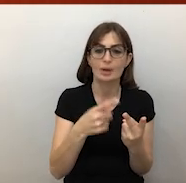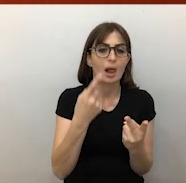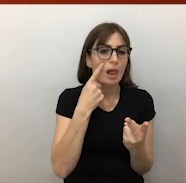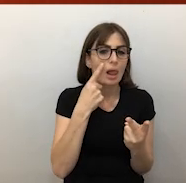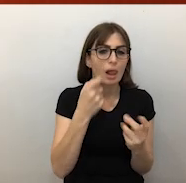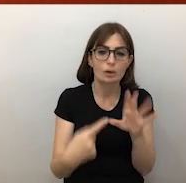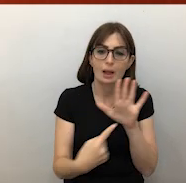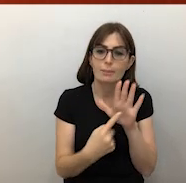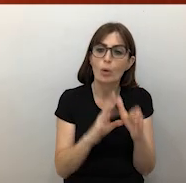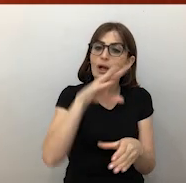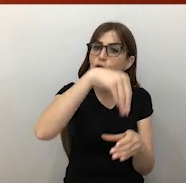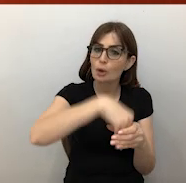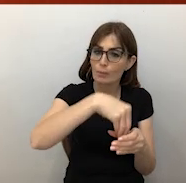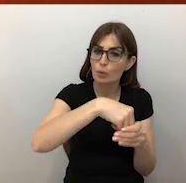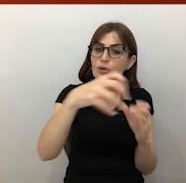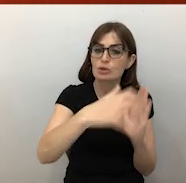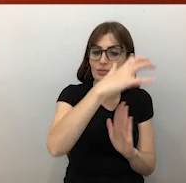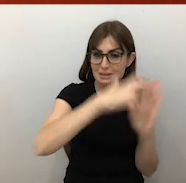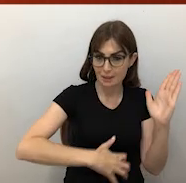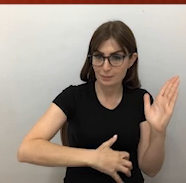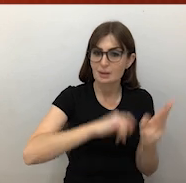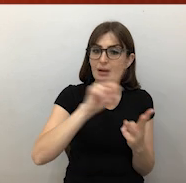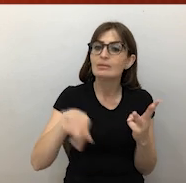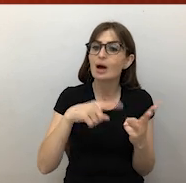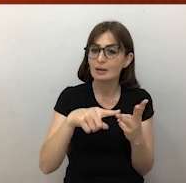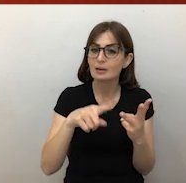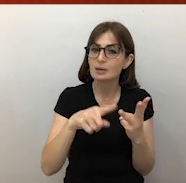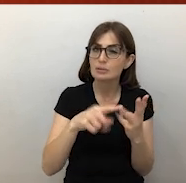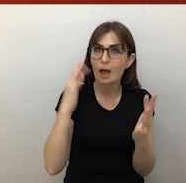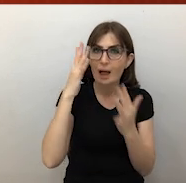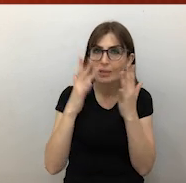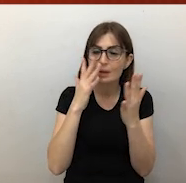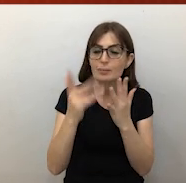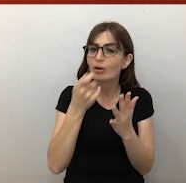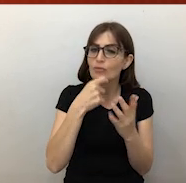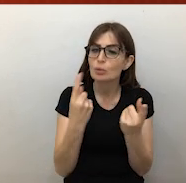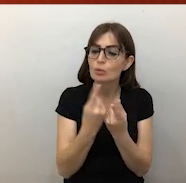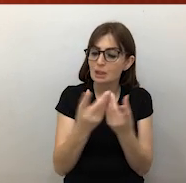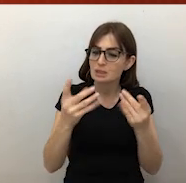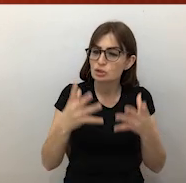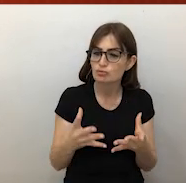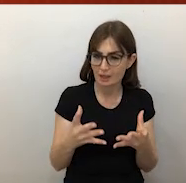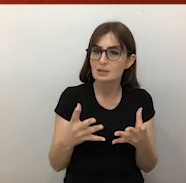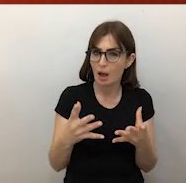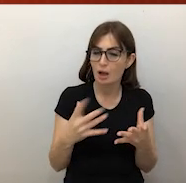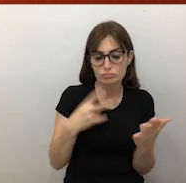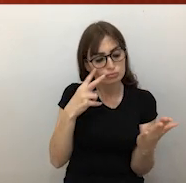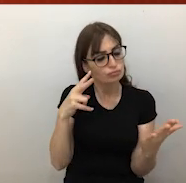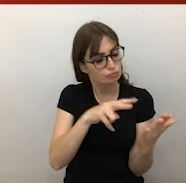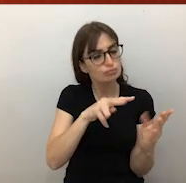Second, we'll examine the key components of the cashflow statement. Finally, we'll consider some things a director should